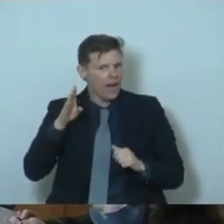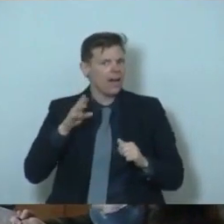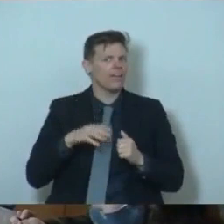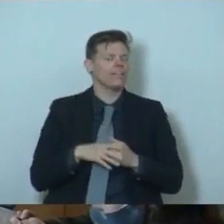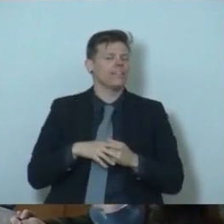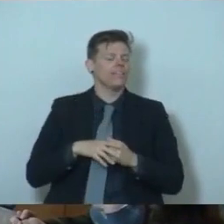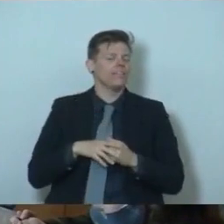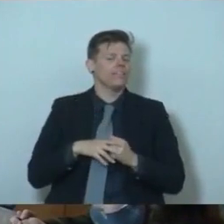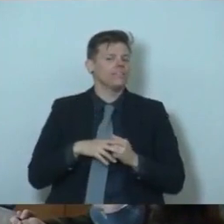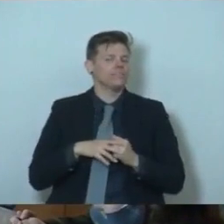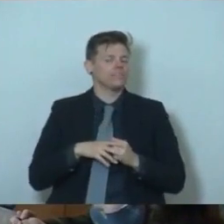HI.